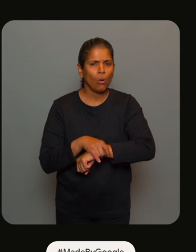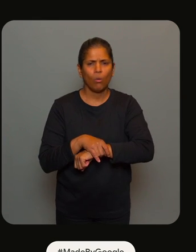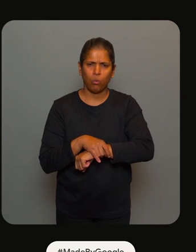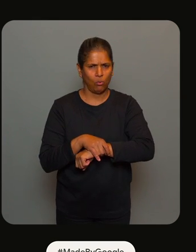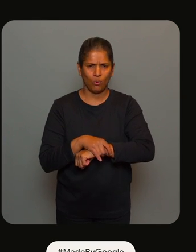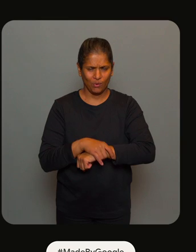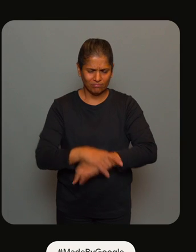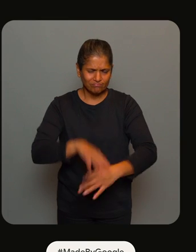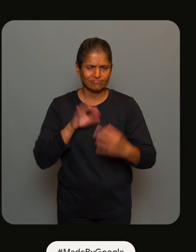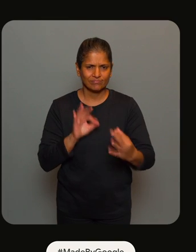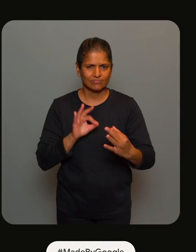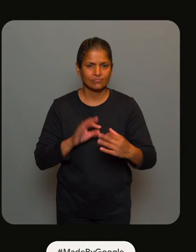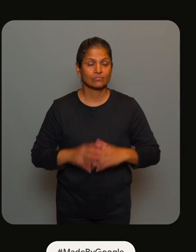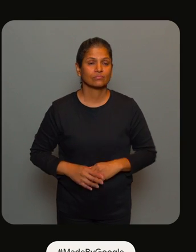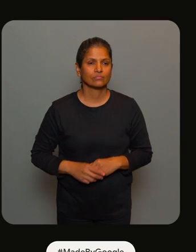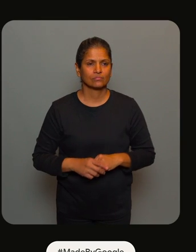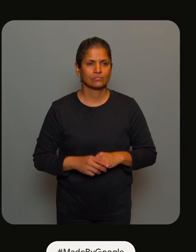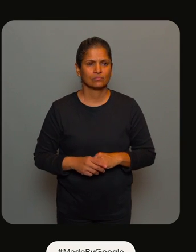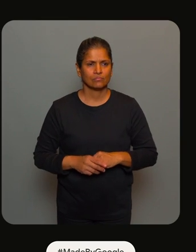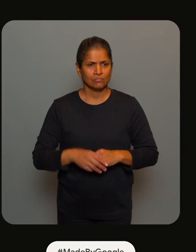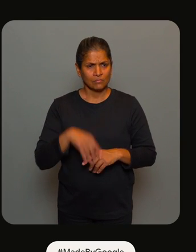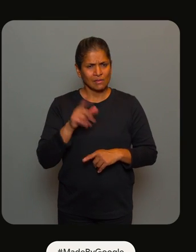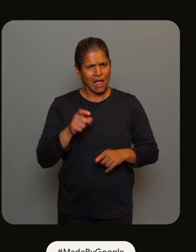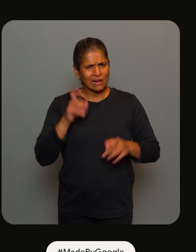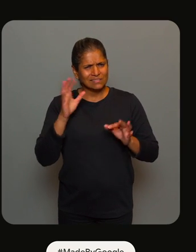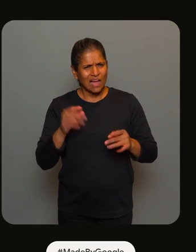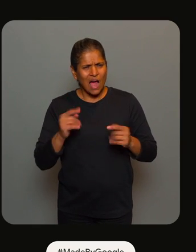And you should be able to decide how your watch fits your style.